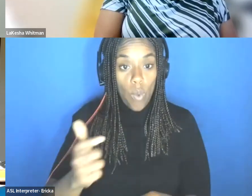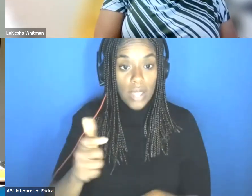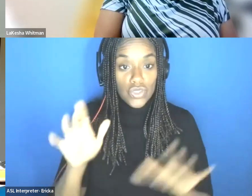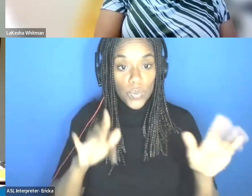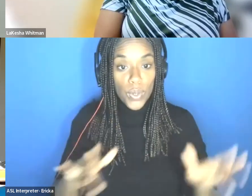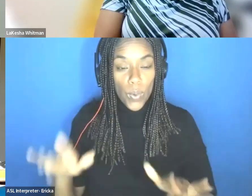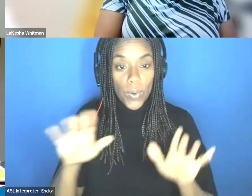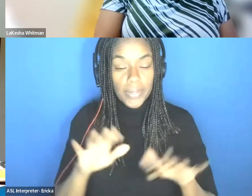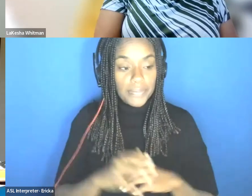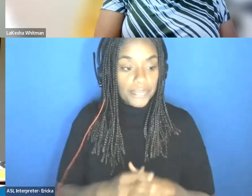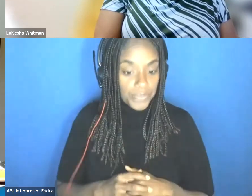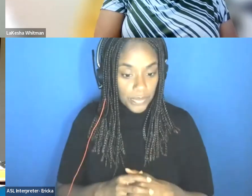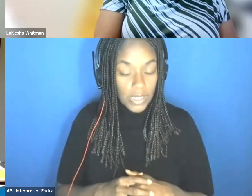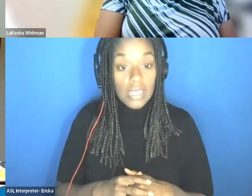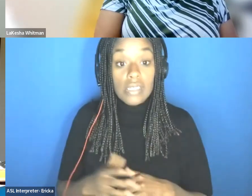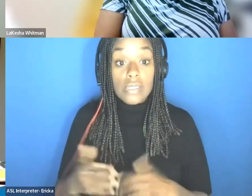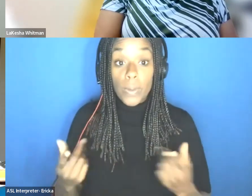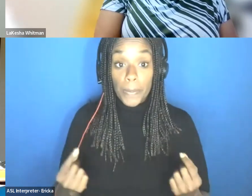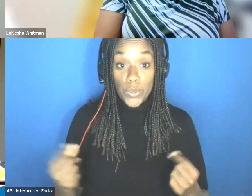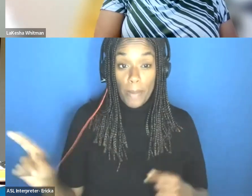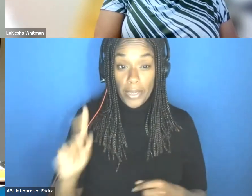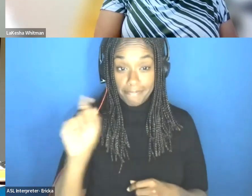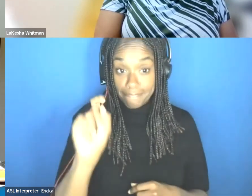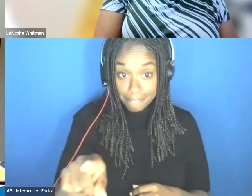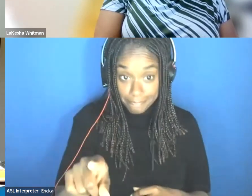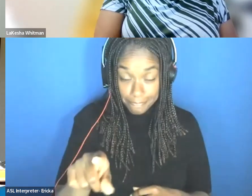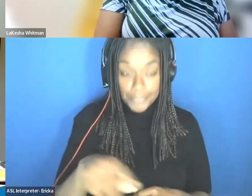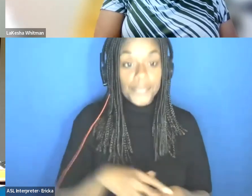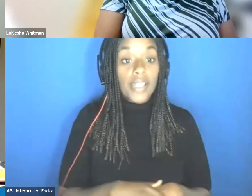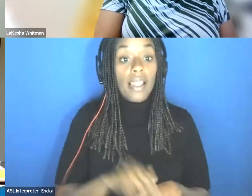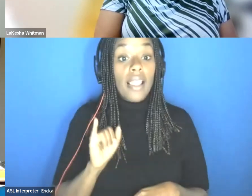With everybody that's been on and those that will watch the recording, as well.